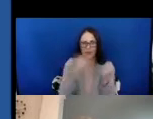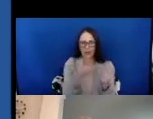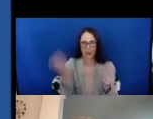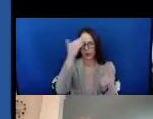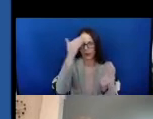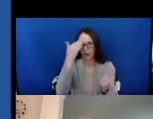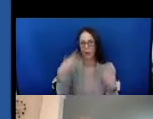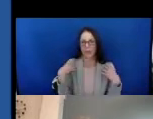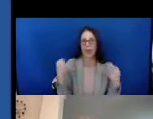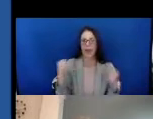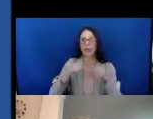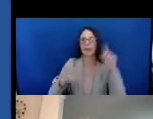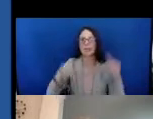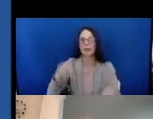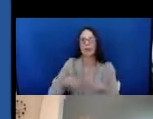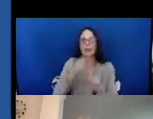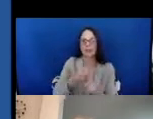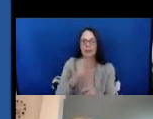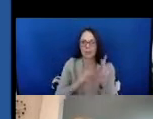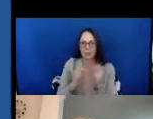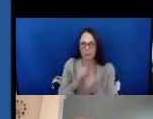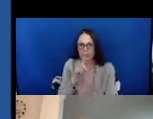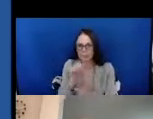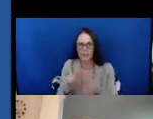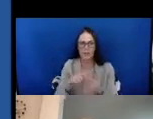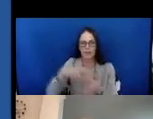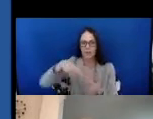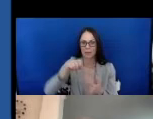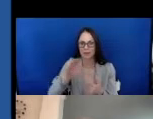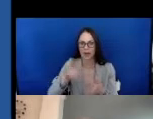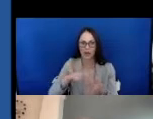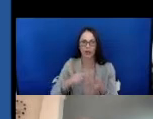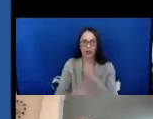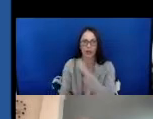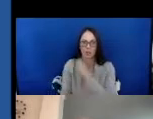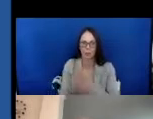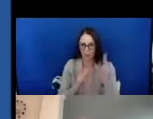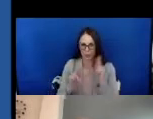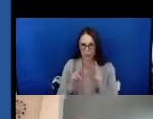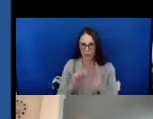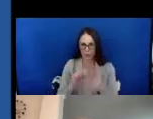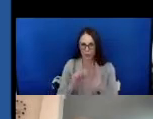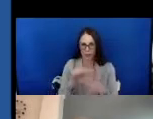affect people with disabilities people of color, and poor people, they do so even more